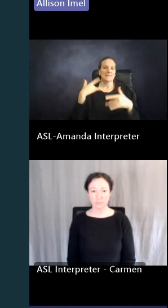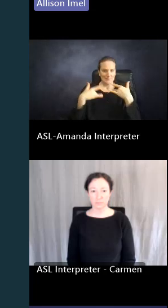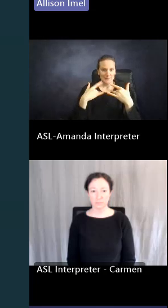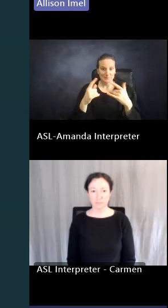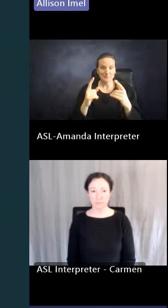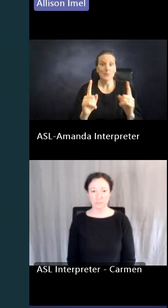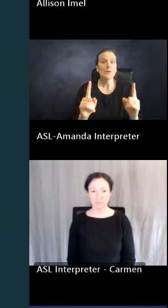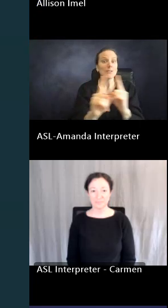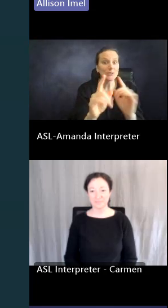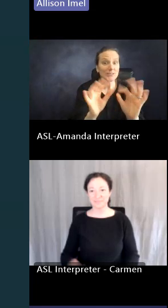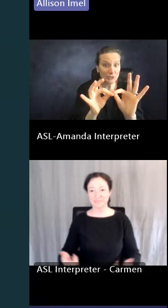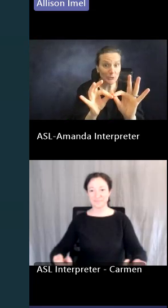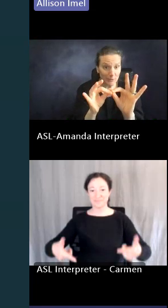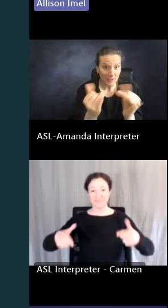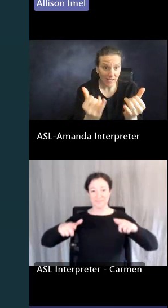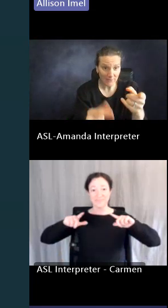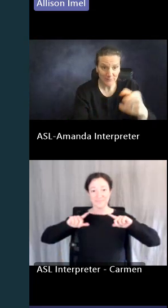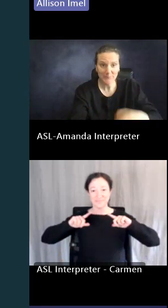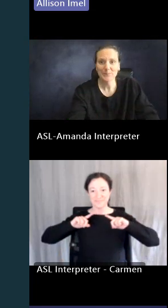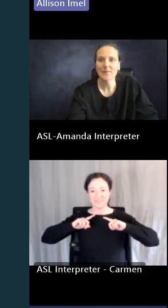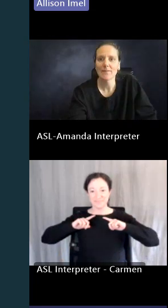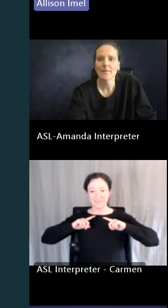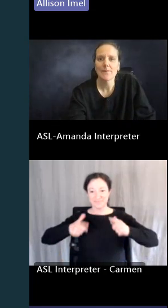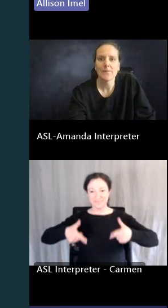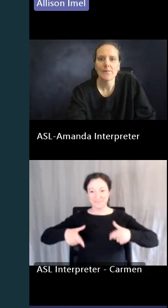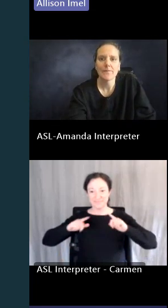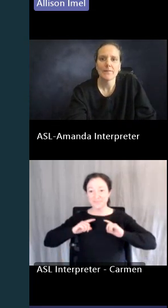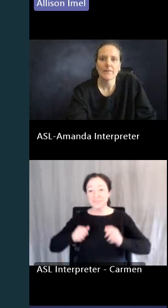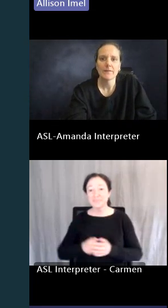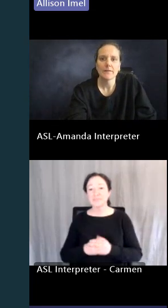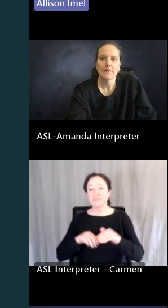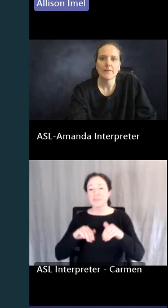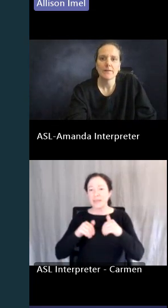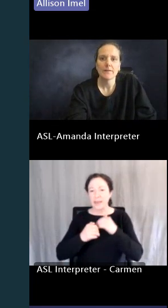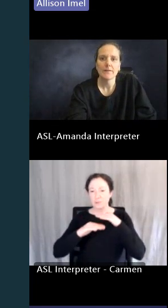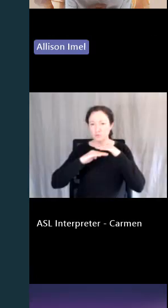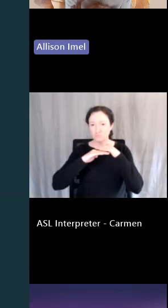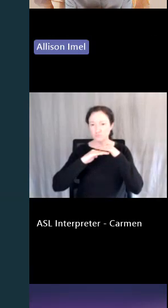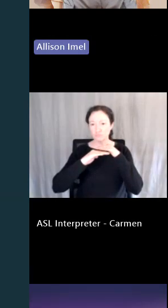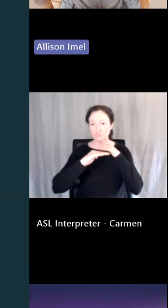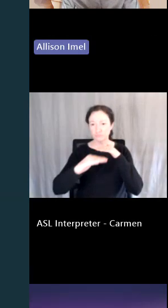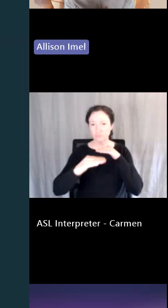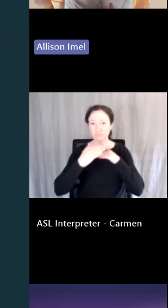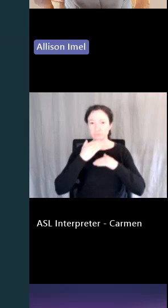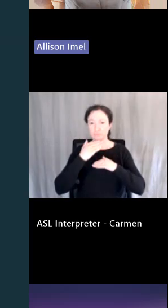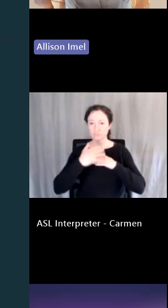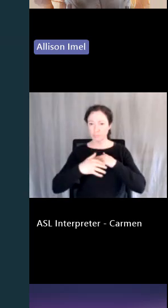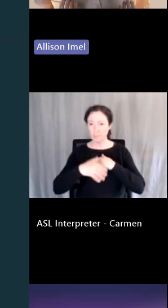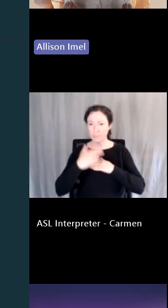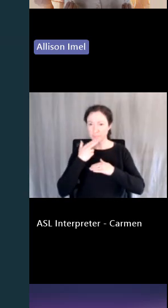So the ways that we stabilize your blood sugar is with protein and vegetables. We don't necessarily, when we're talking about cutting back